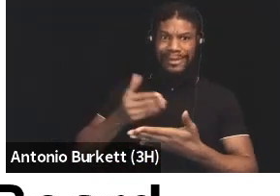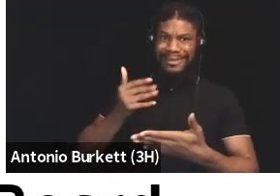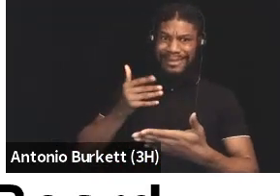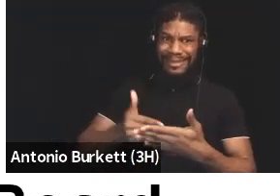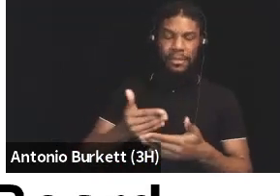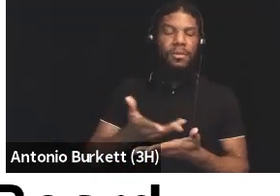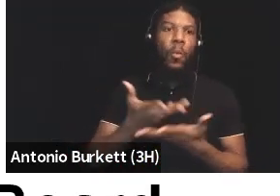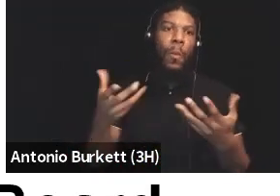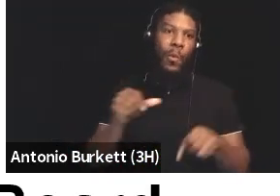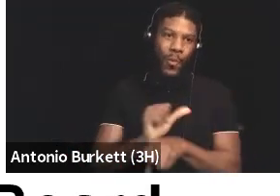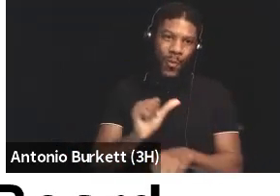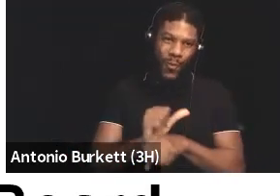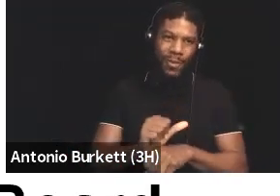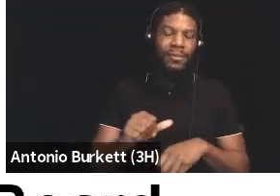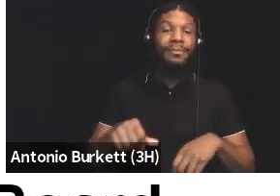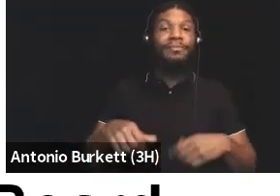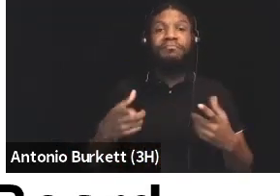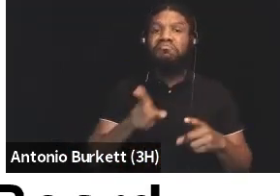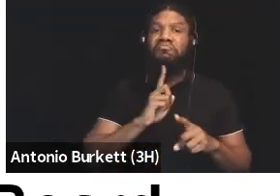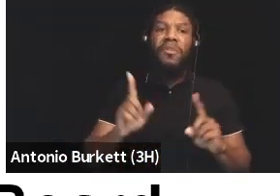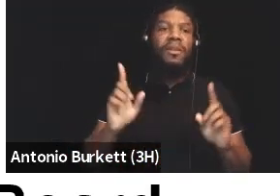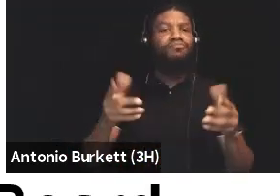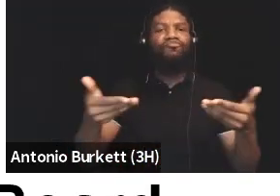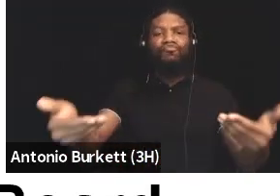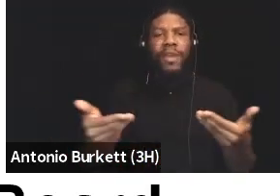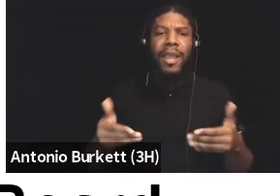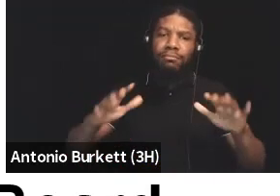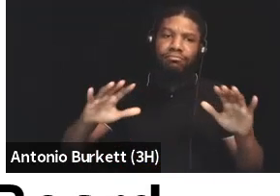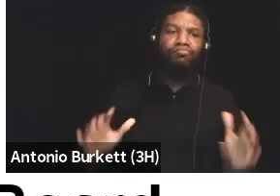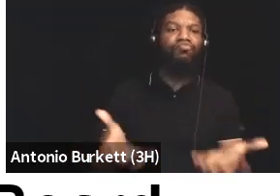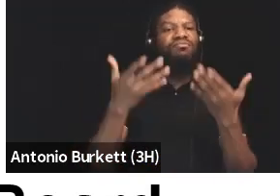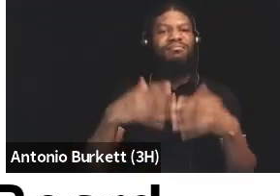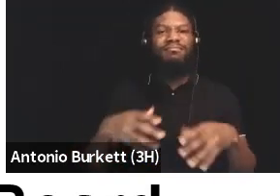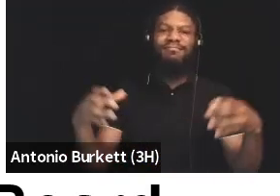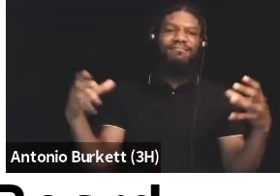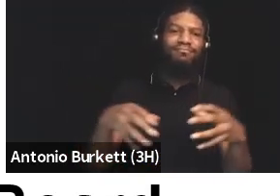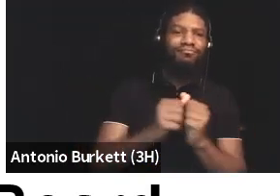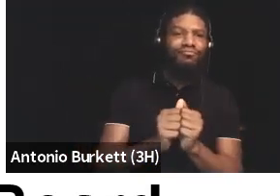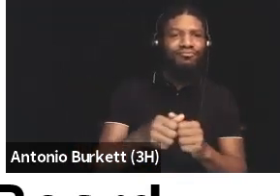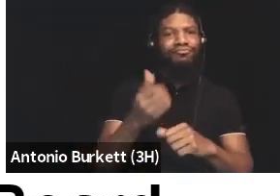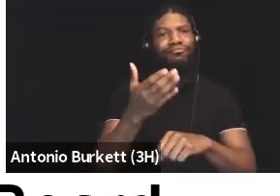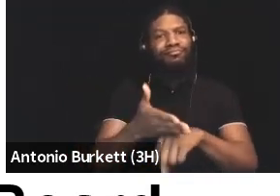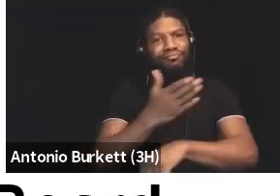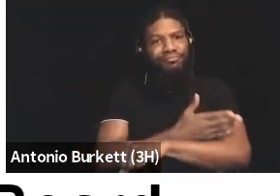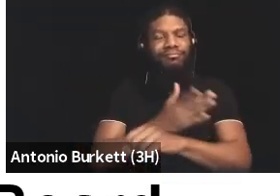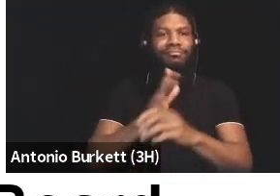invited and encouraged to join in the learning and the growth and the support of learners and writers